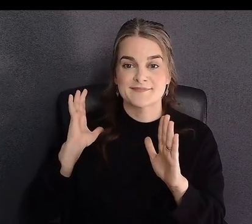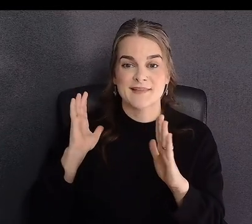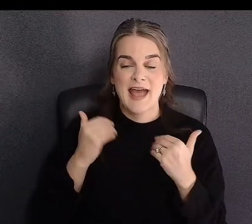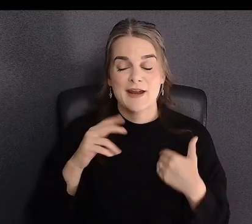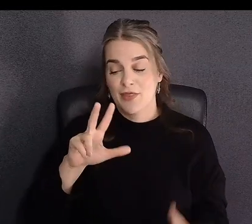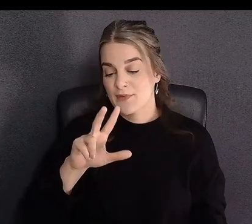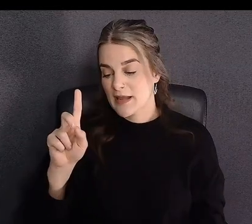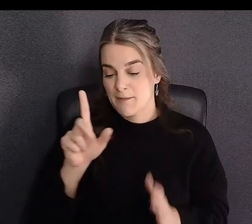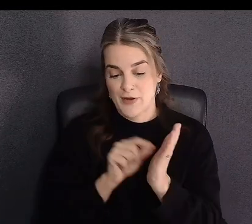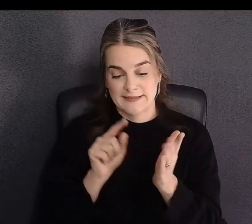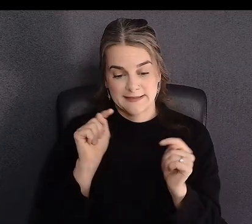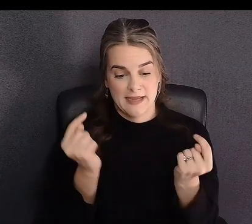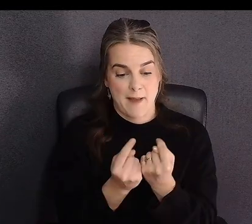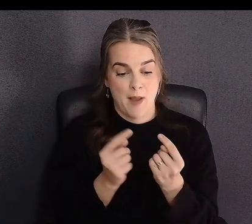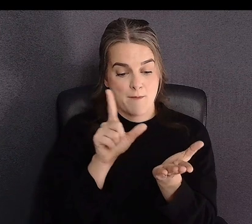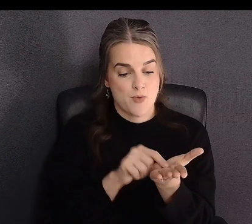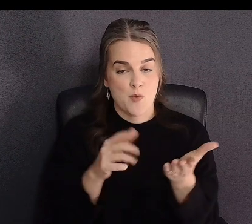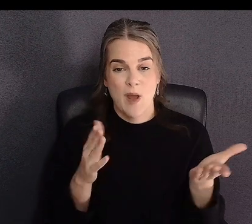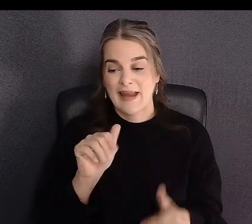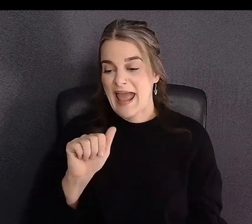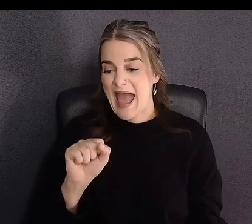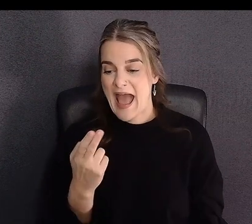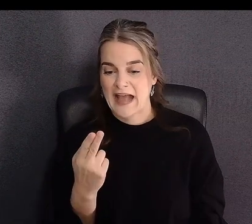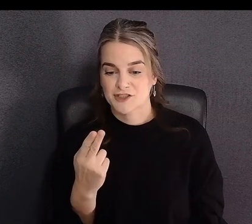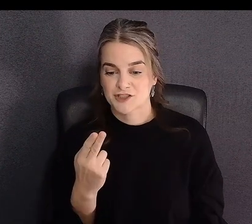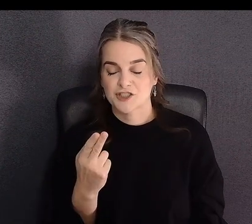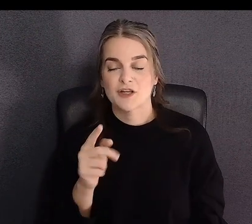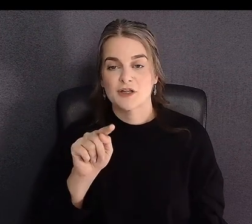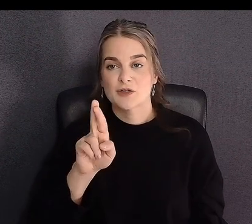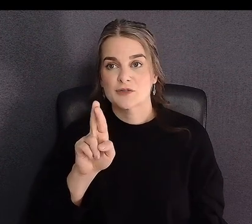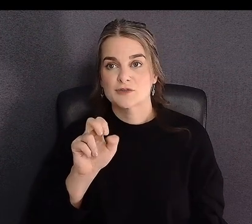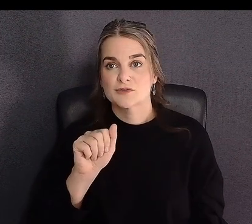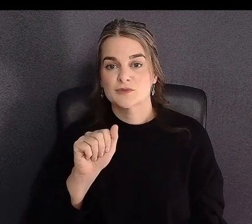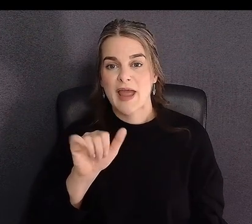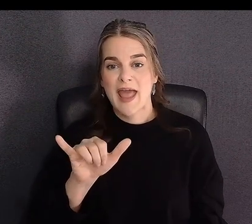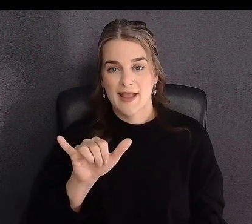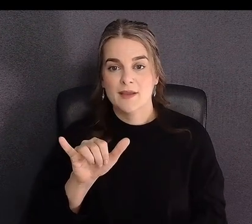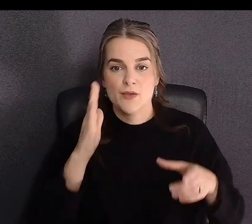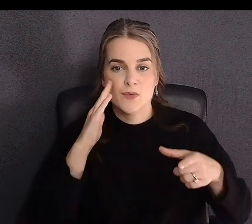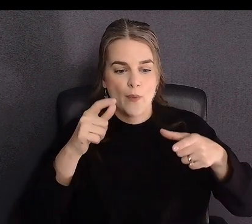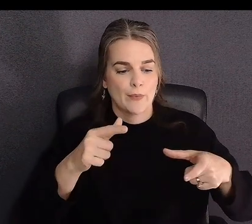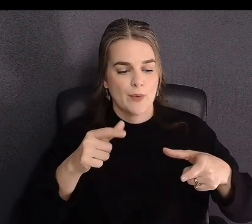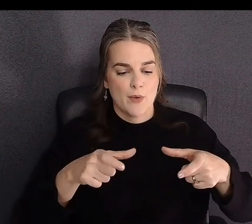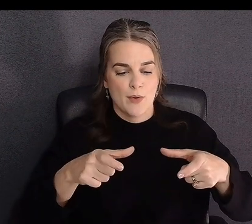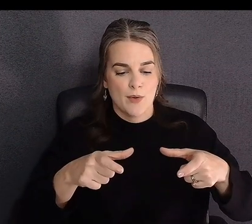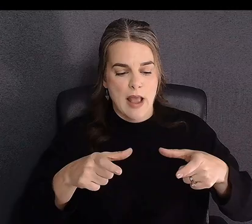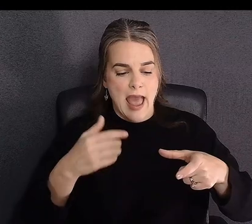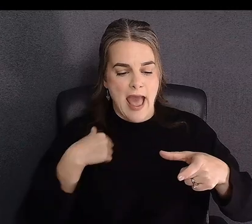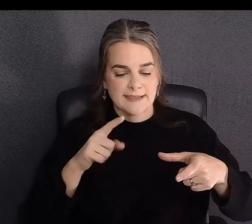print an ashtray as a shallow water bowl that has little